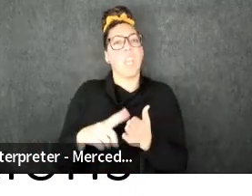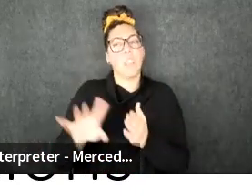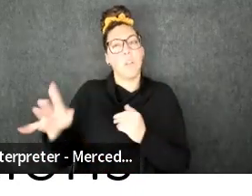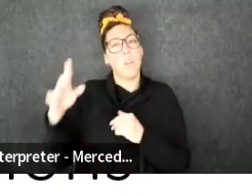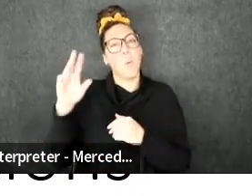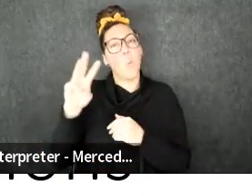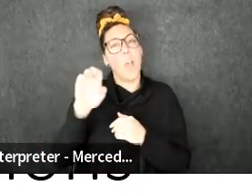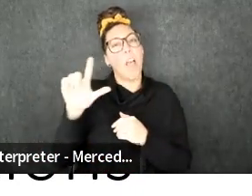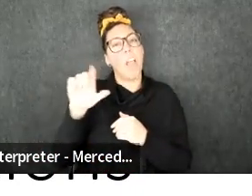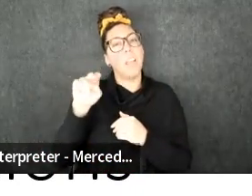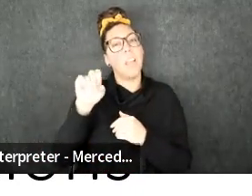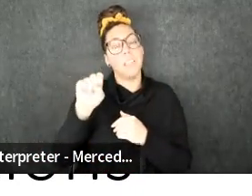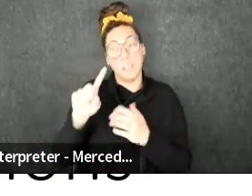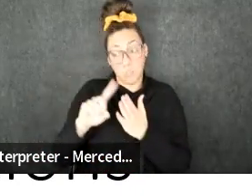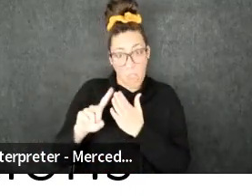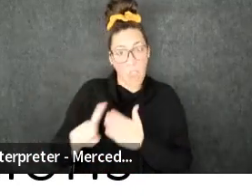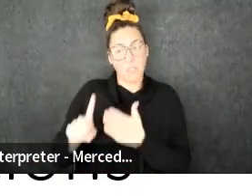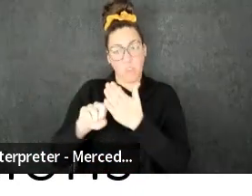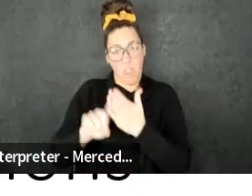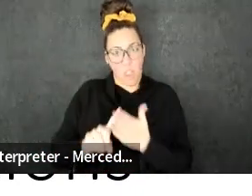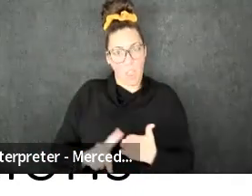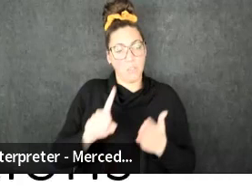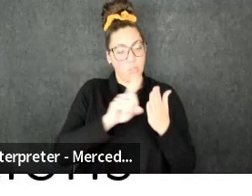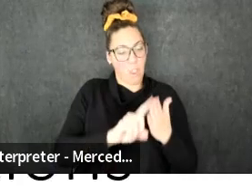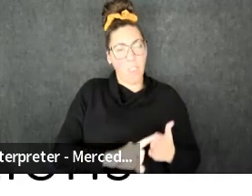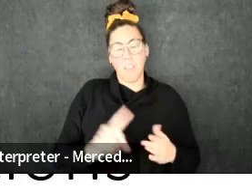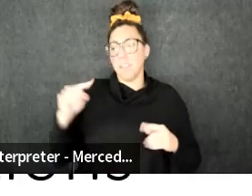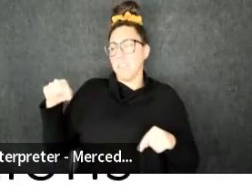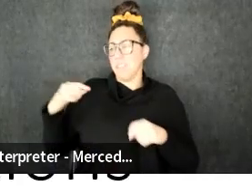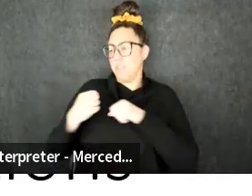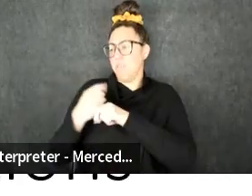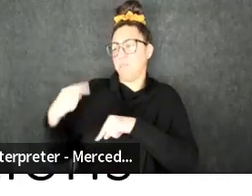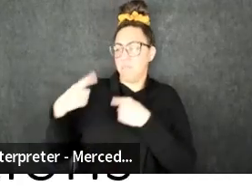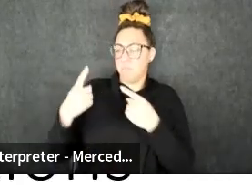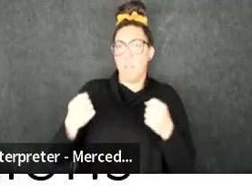so a lot has transpired this year, and I think it's great to incorporate